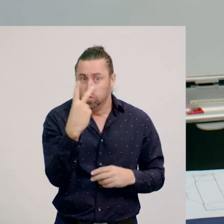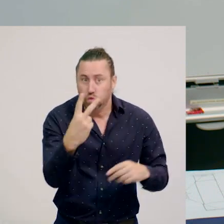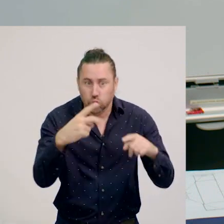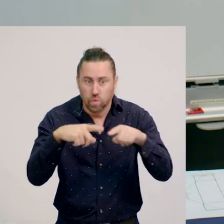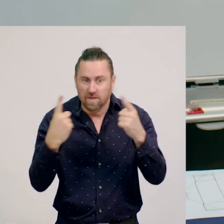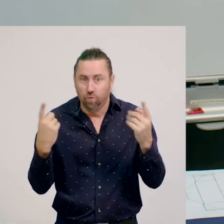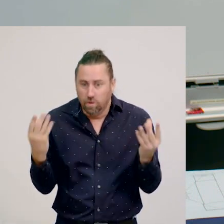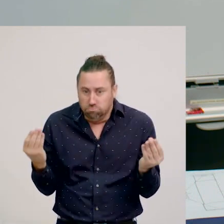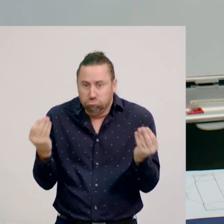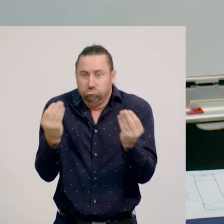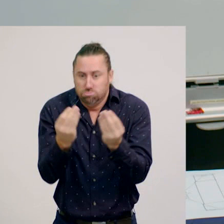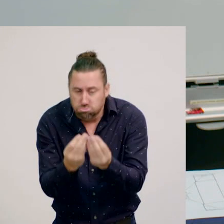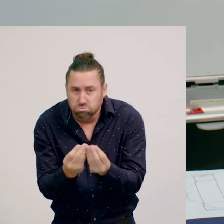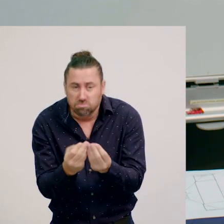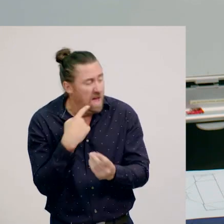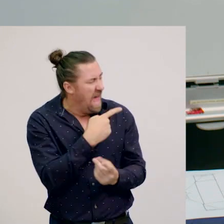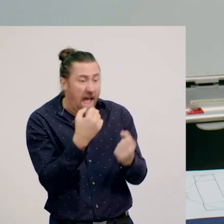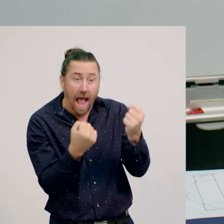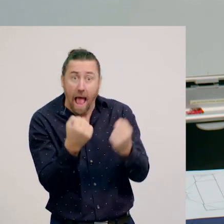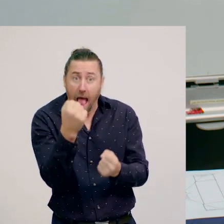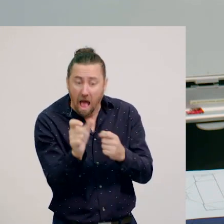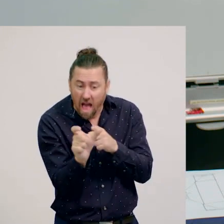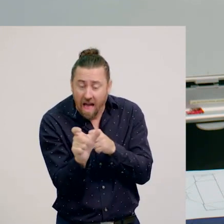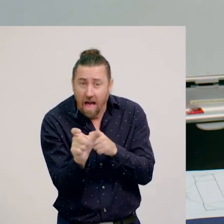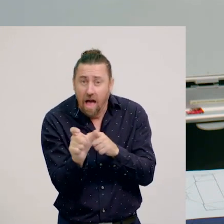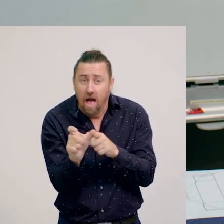This little car is mostly made of plastic, same as the blocks.